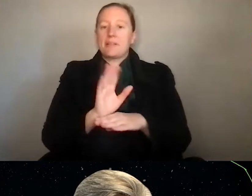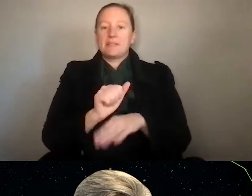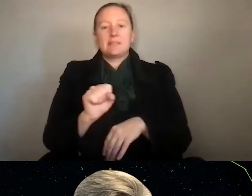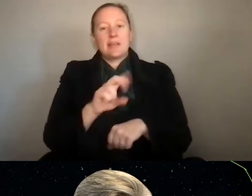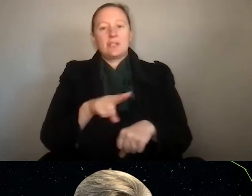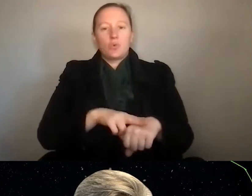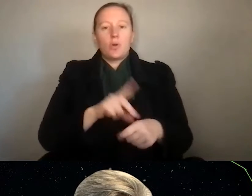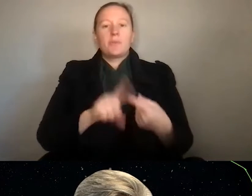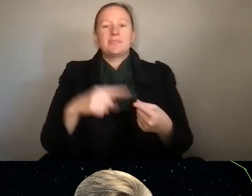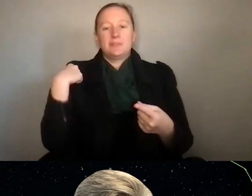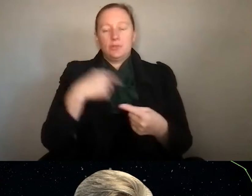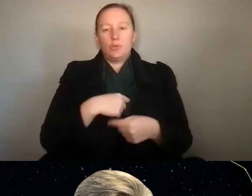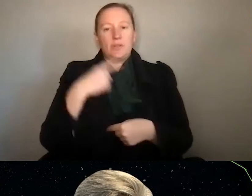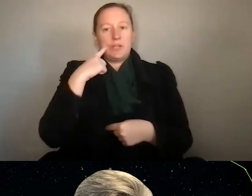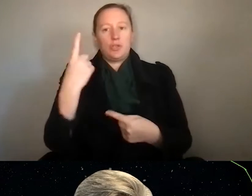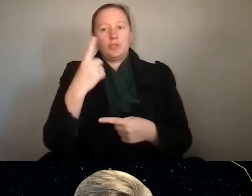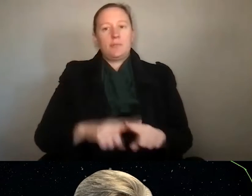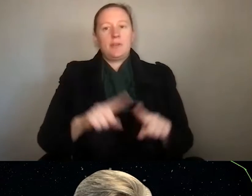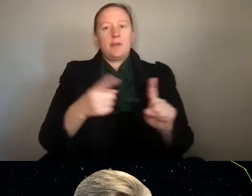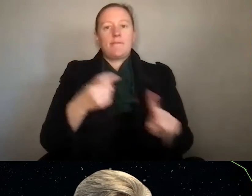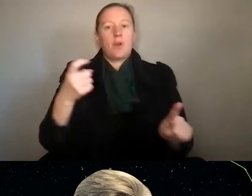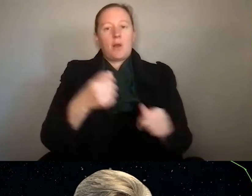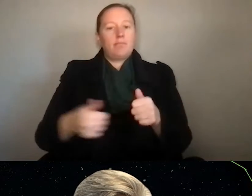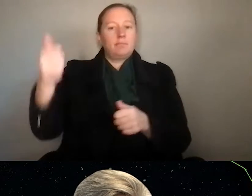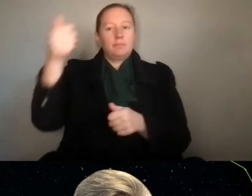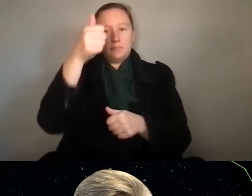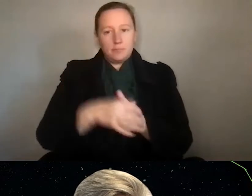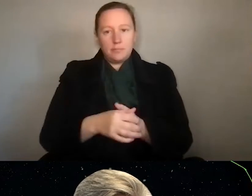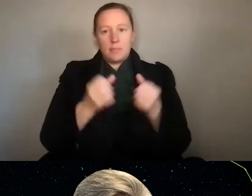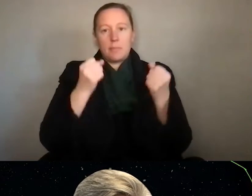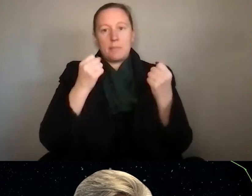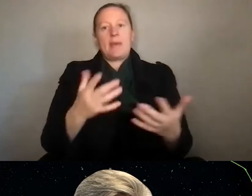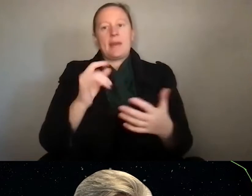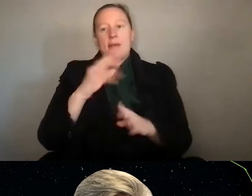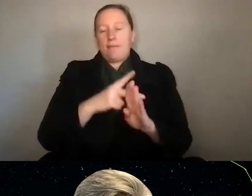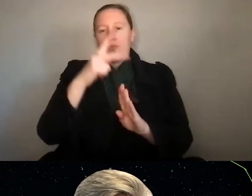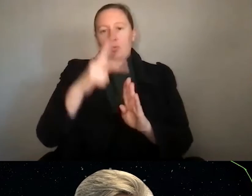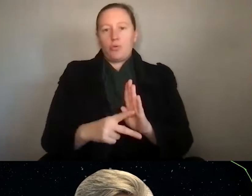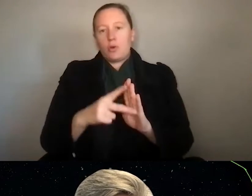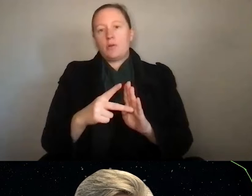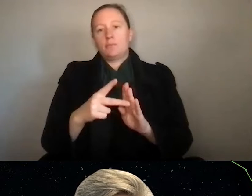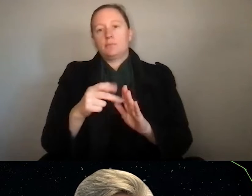hear something different from leadership. A lot of the programs in the Director